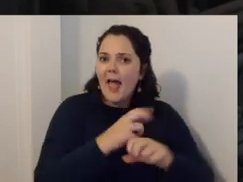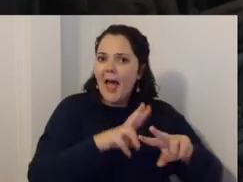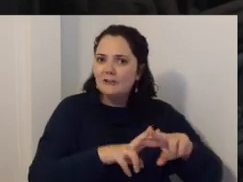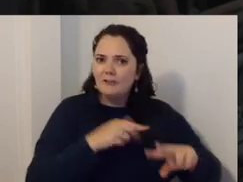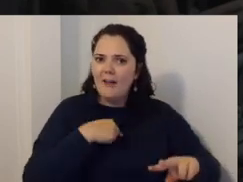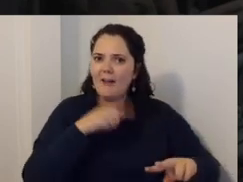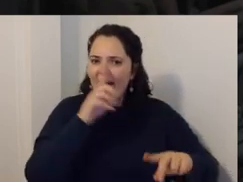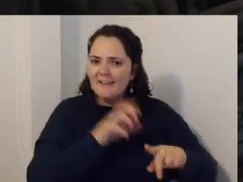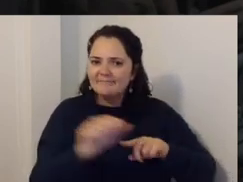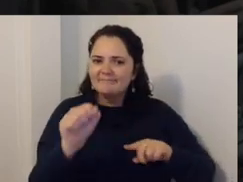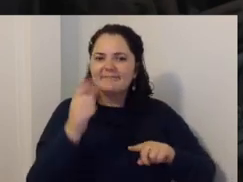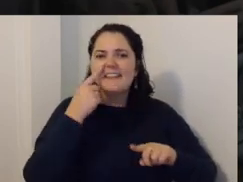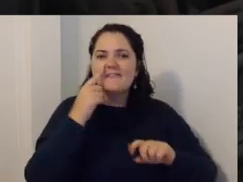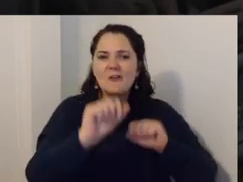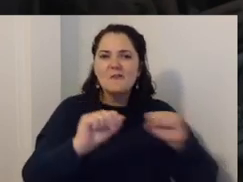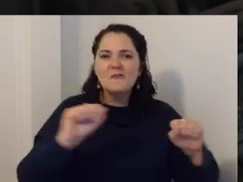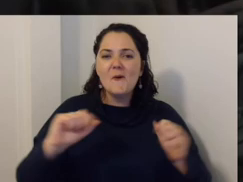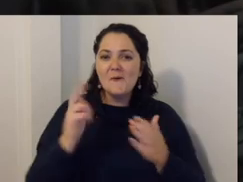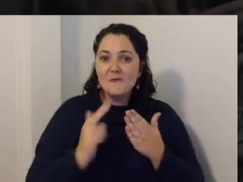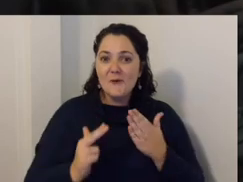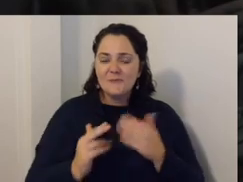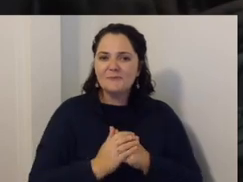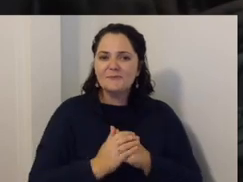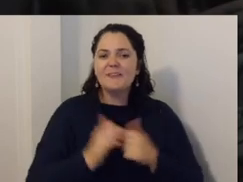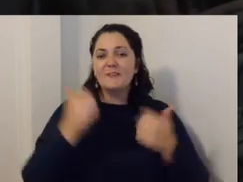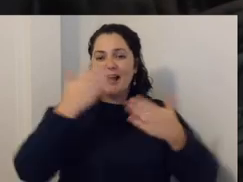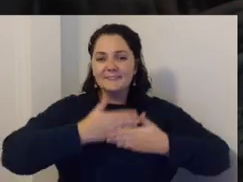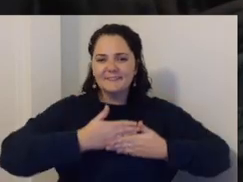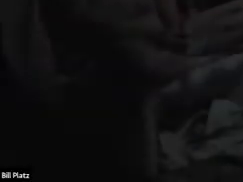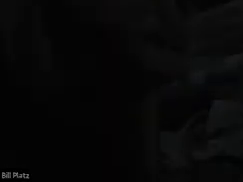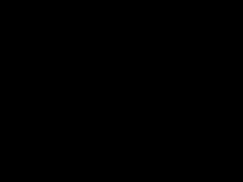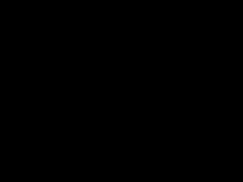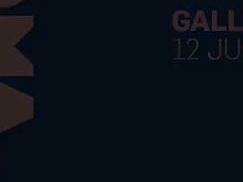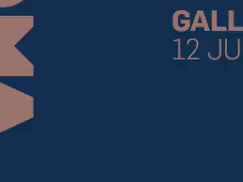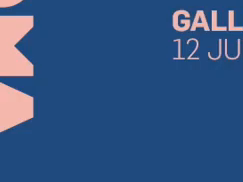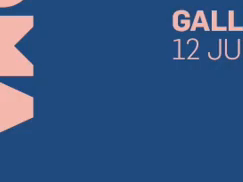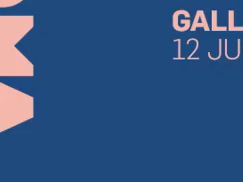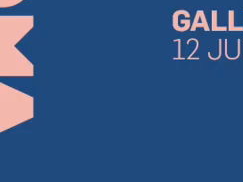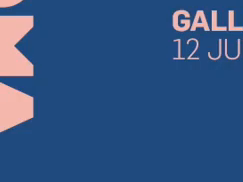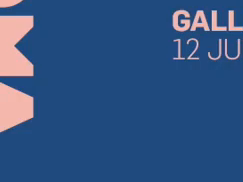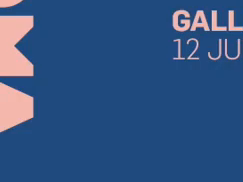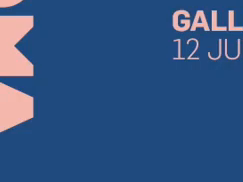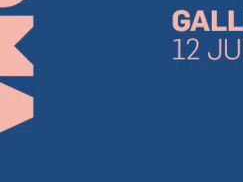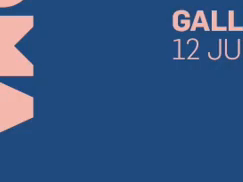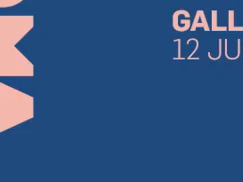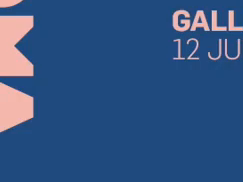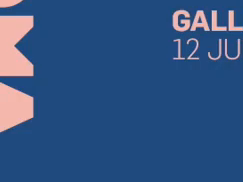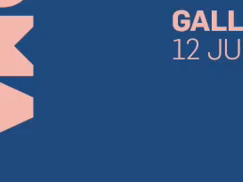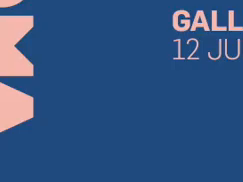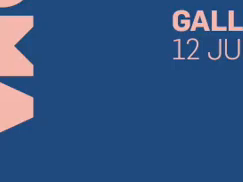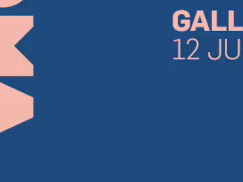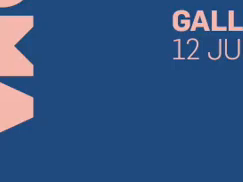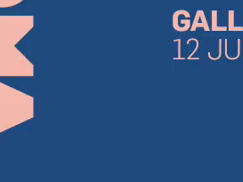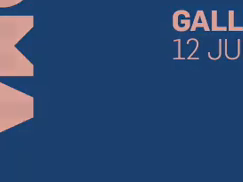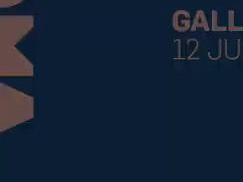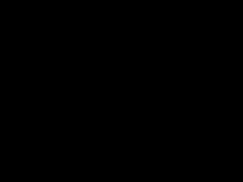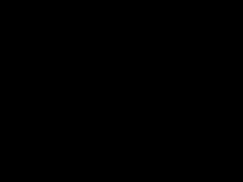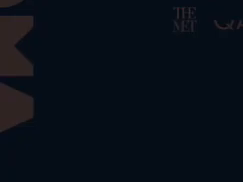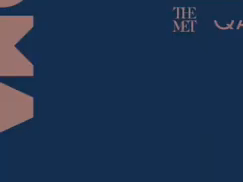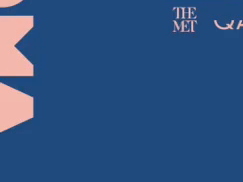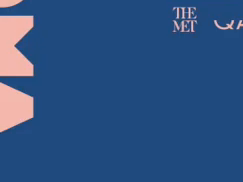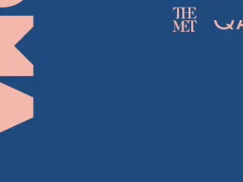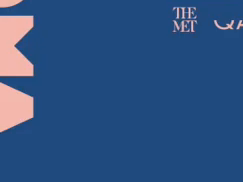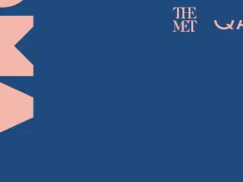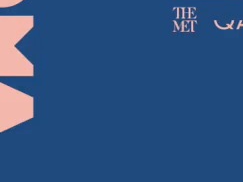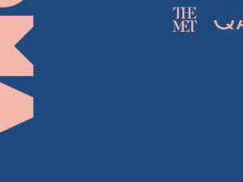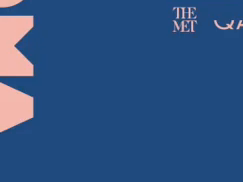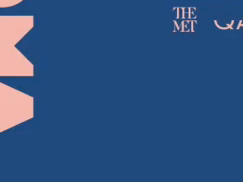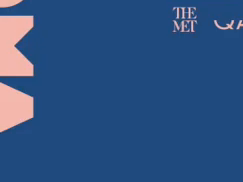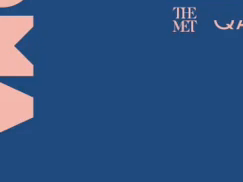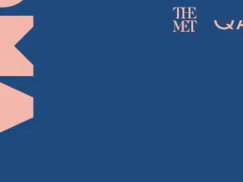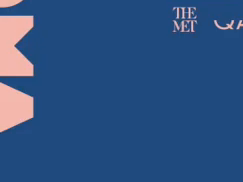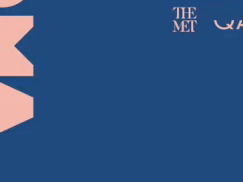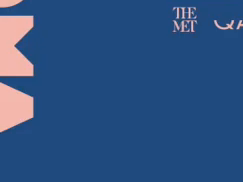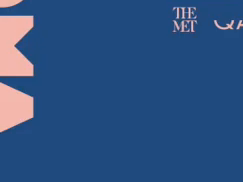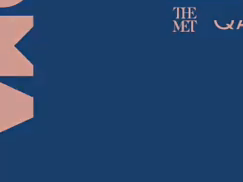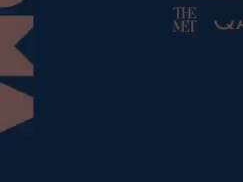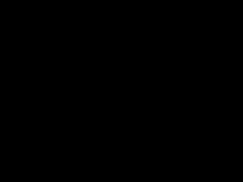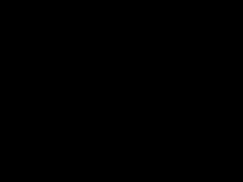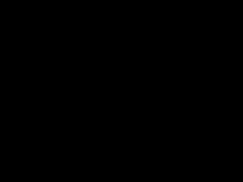see what you've been working on. Alright from here in my studio in Chelmer, good night y'all.